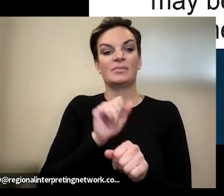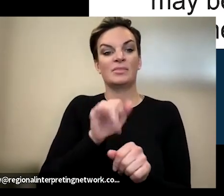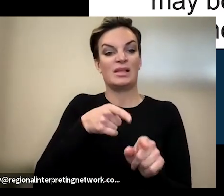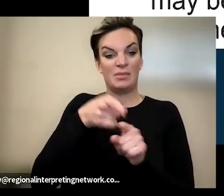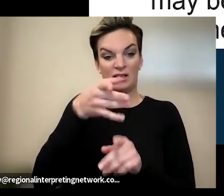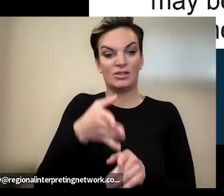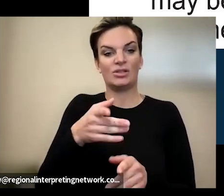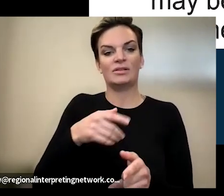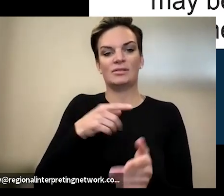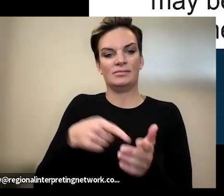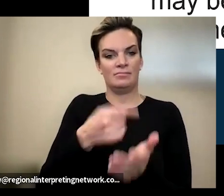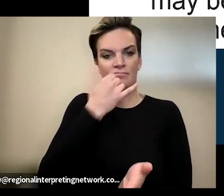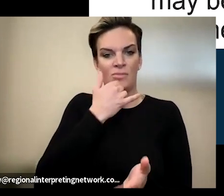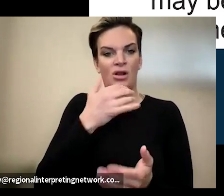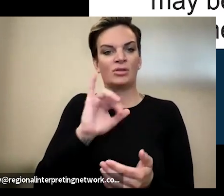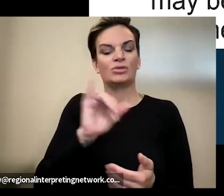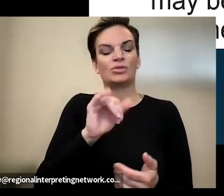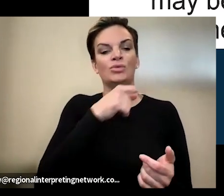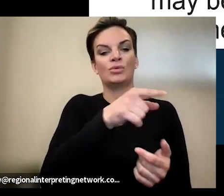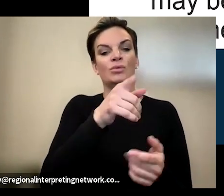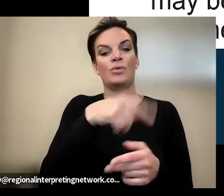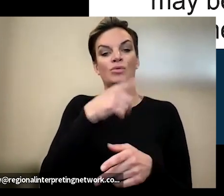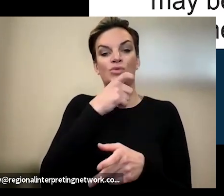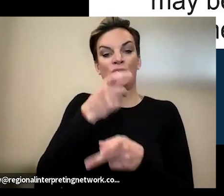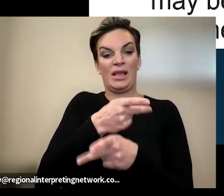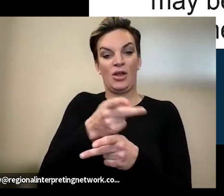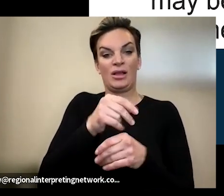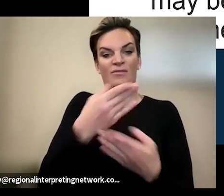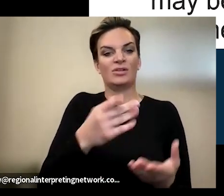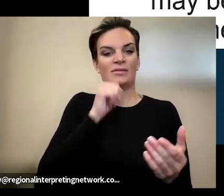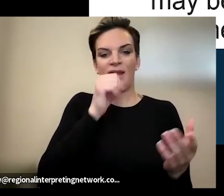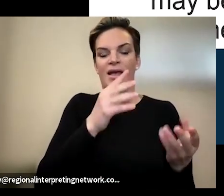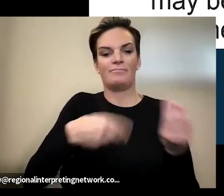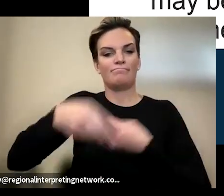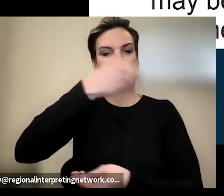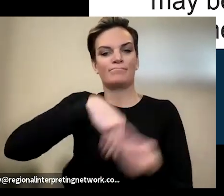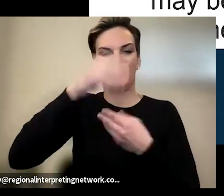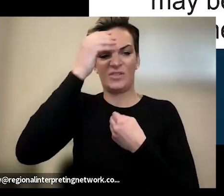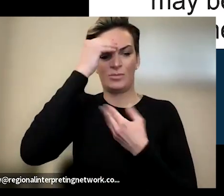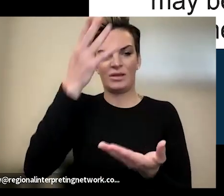discontinuity of caregivers, and elaborate divisions of labor among health professionals.